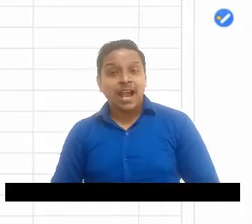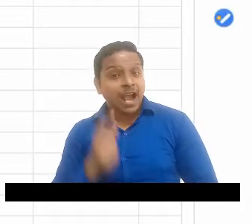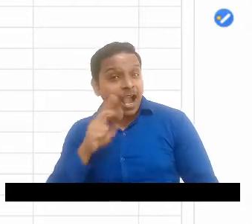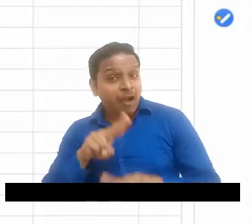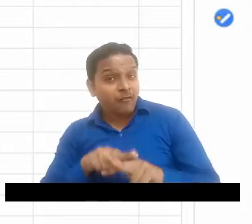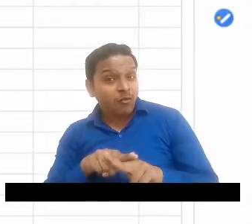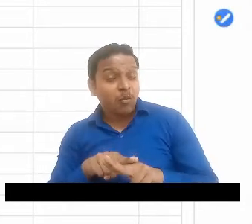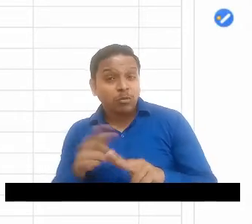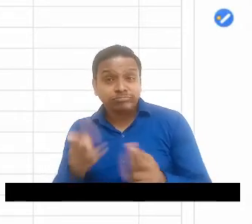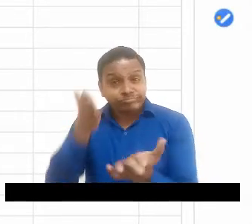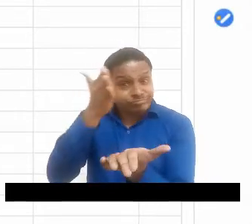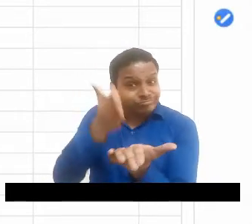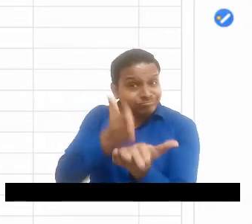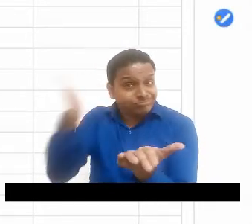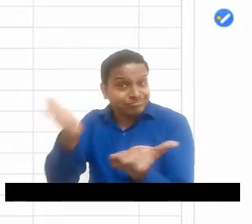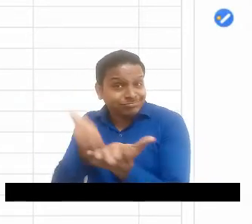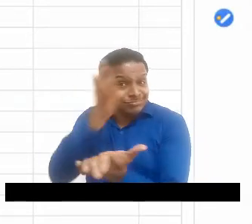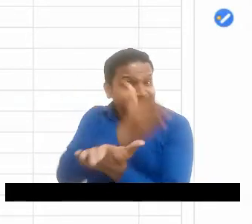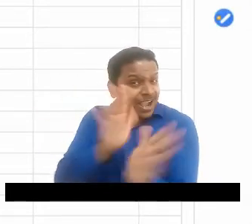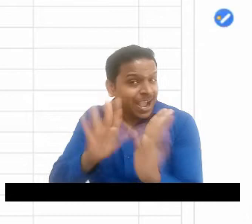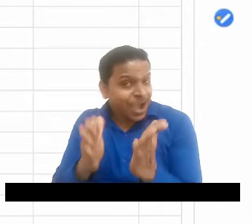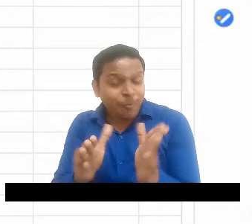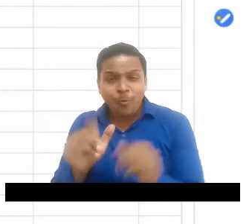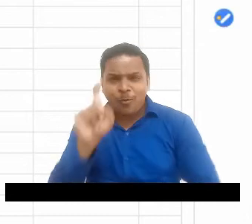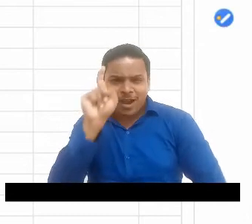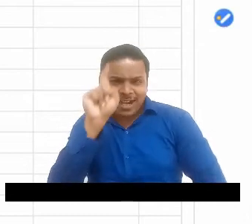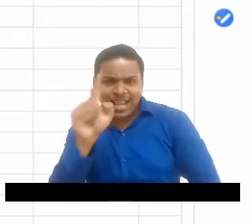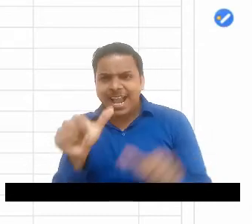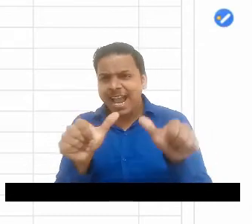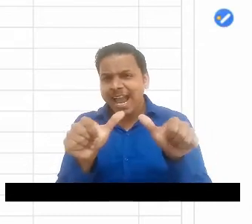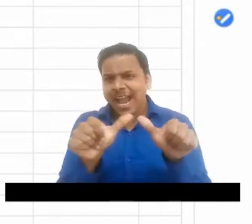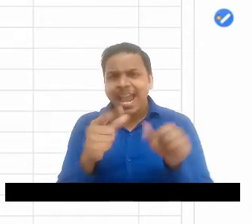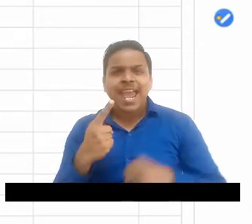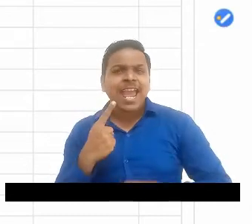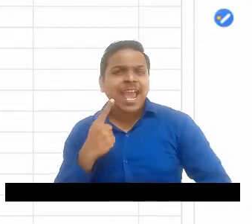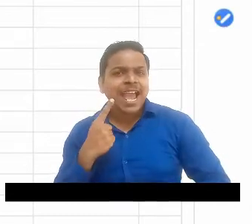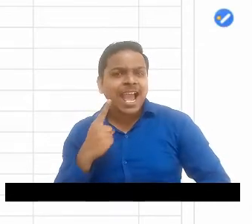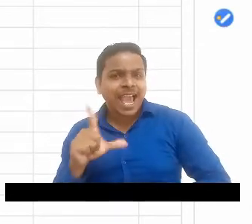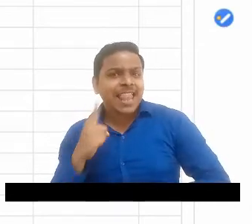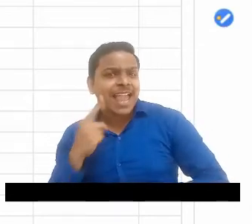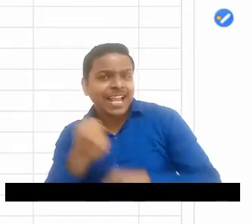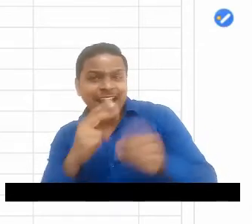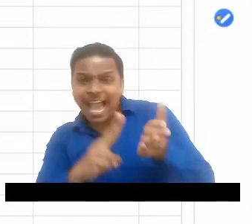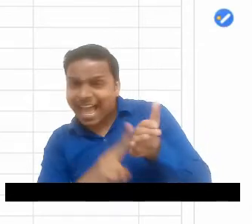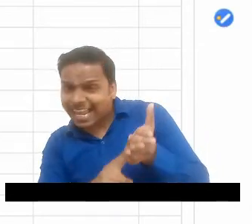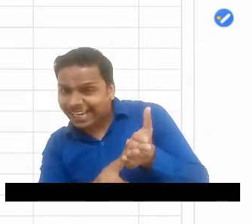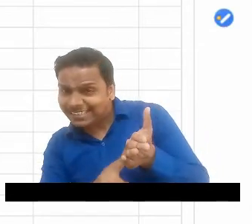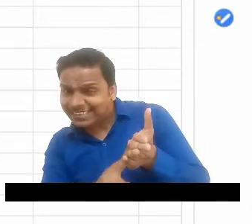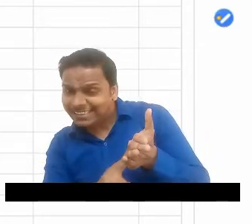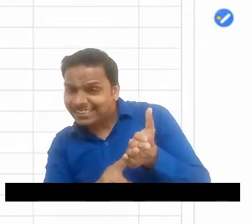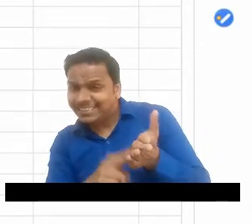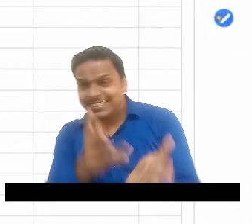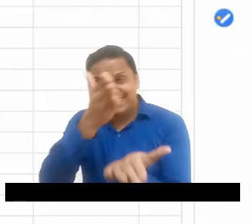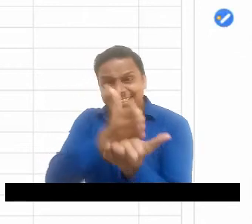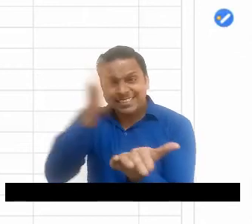want to make it to Center aligned, click on the format and you have this Align, you can